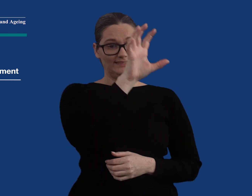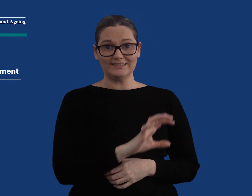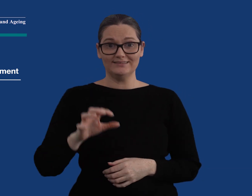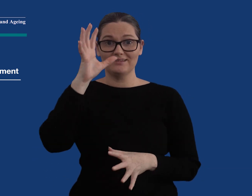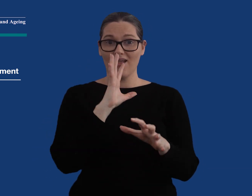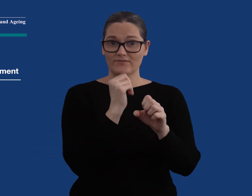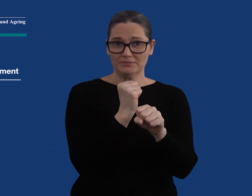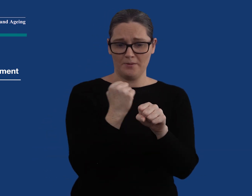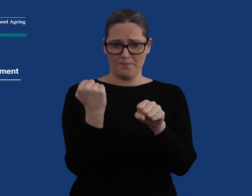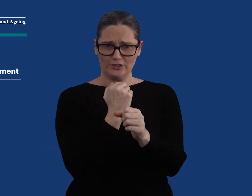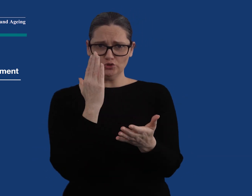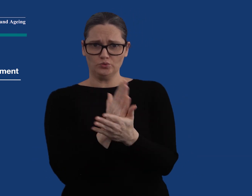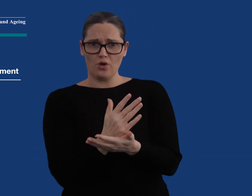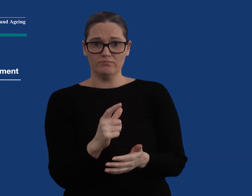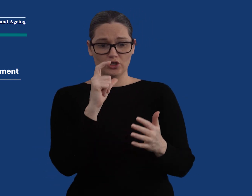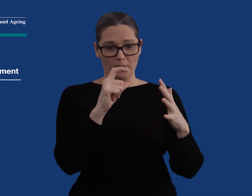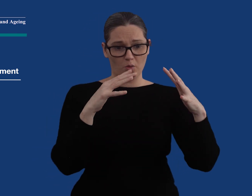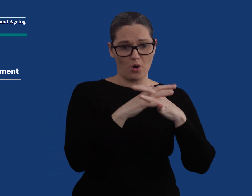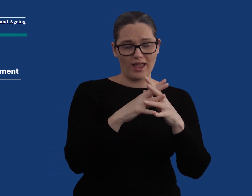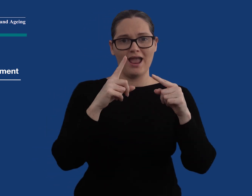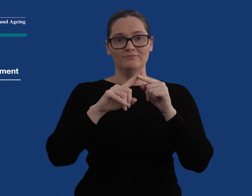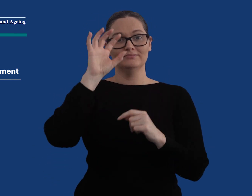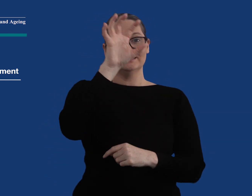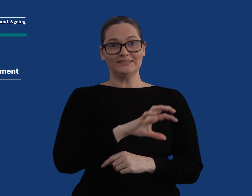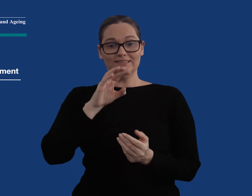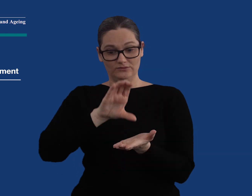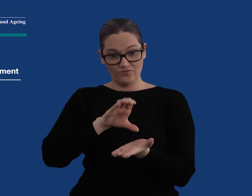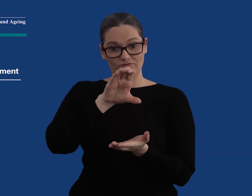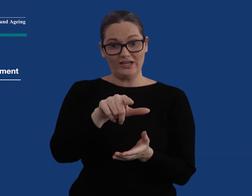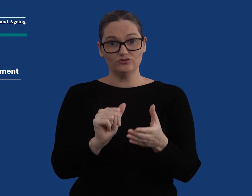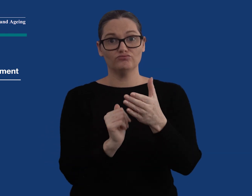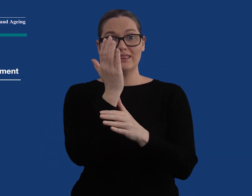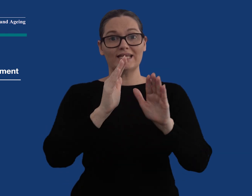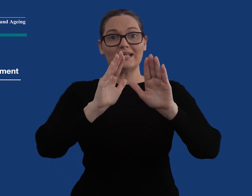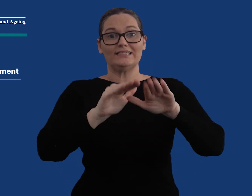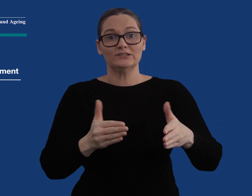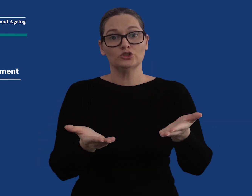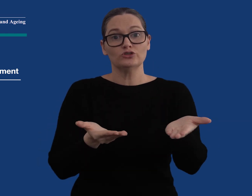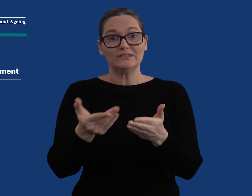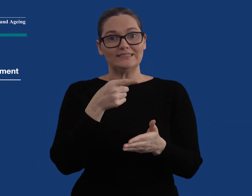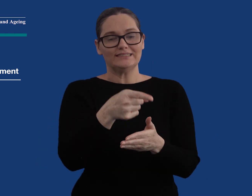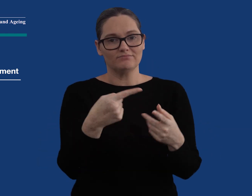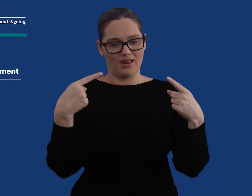• state and territory governments to ensure Commonwealth and state funded Thriving Kids services